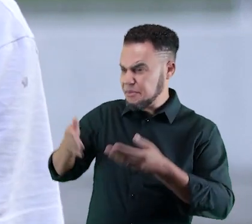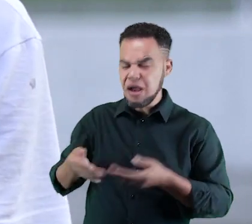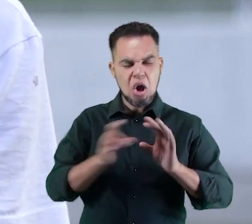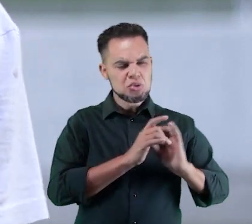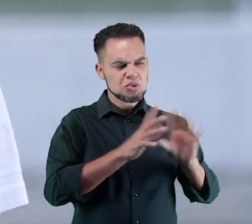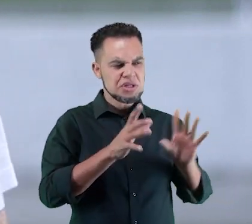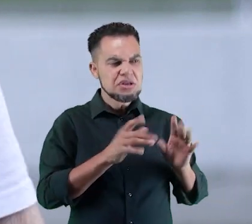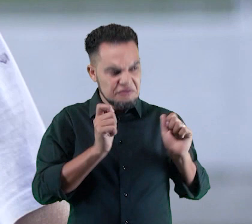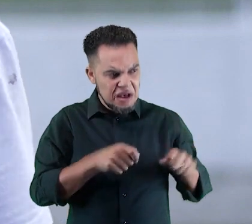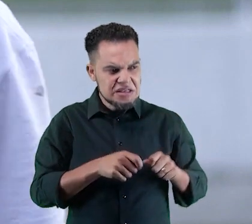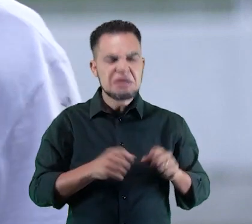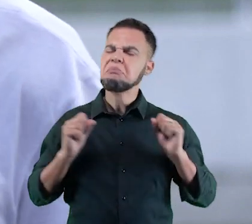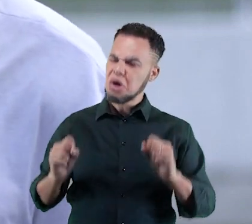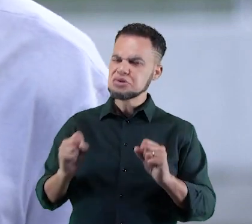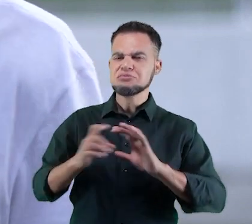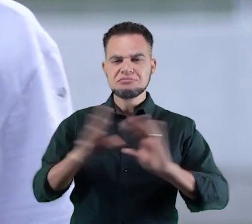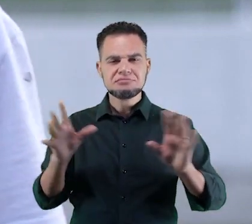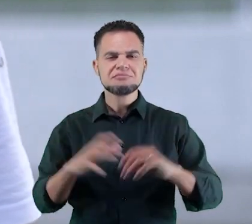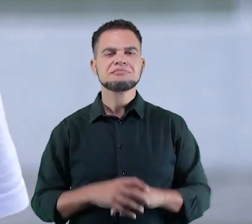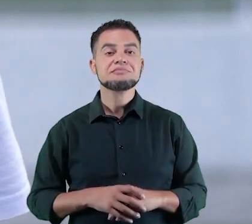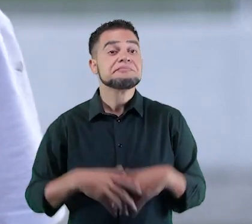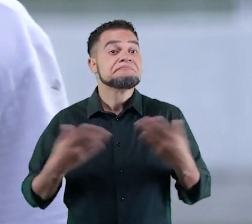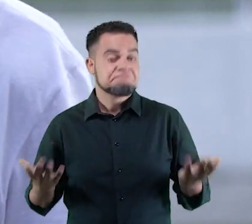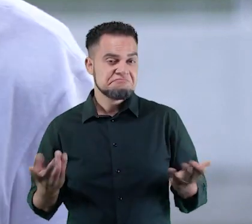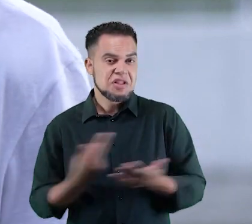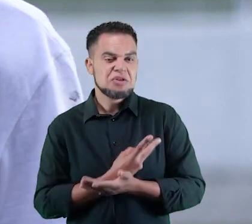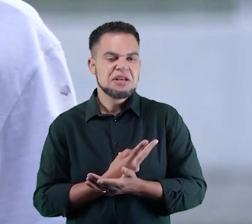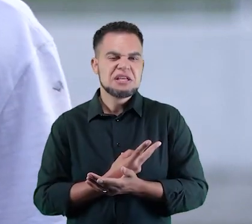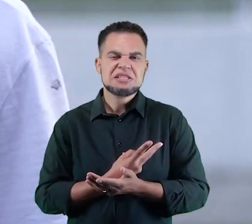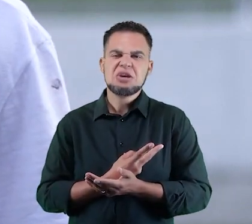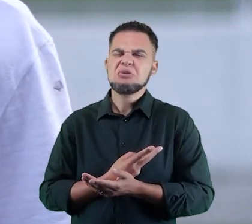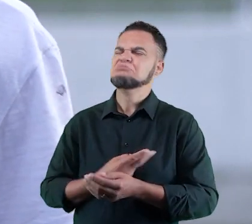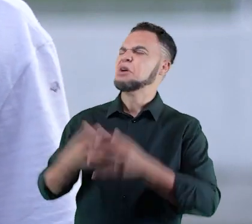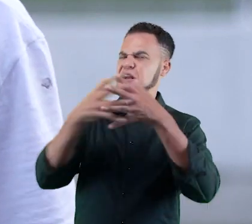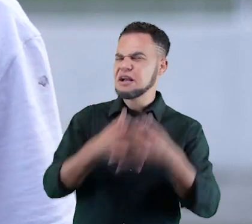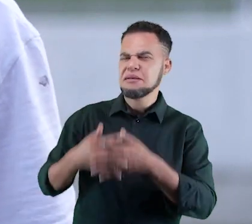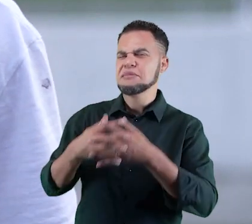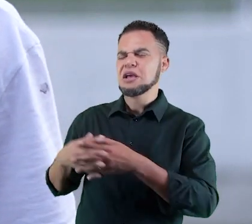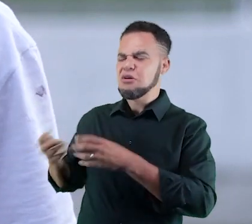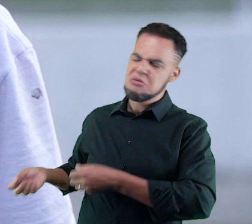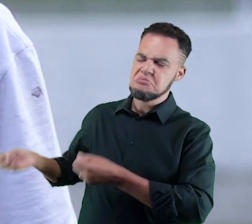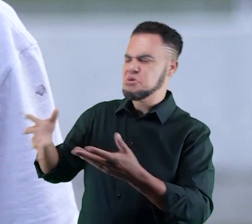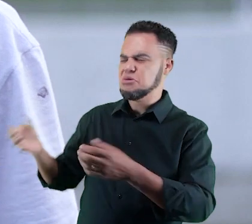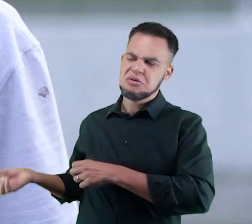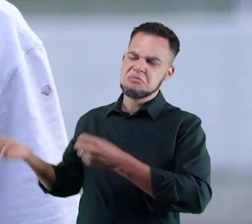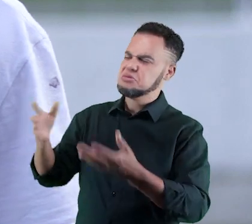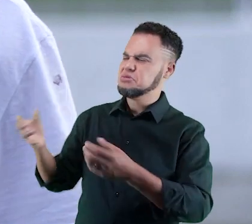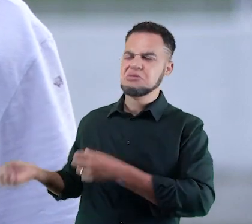that I will build it!" "There´s no need for permits, go and build it". Then, I did it.... land, dirt truck there, we used a thousand trucks